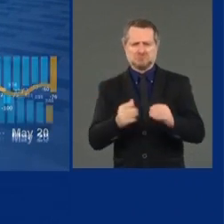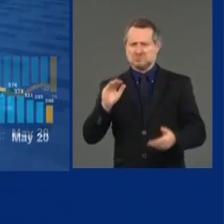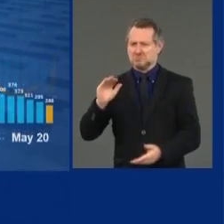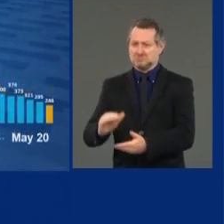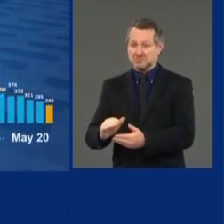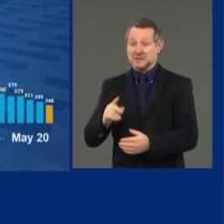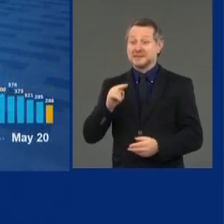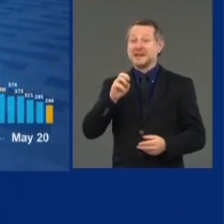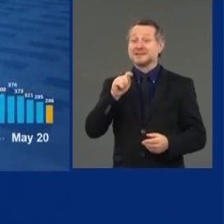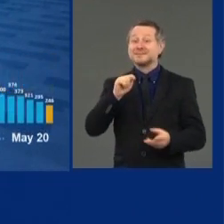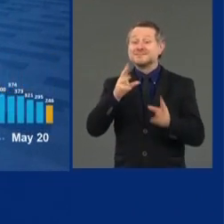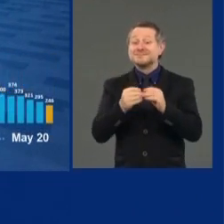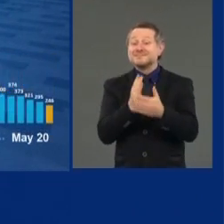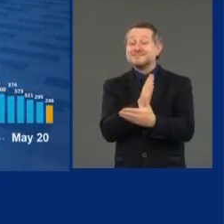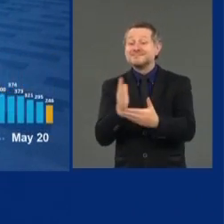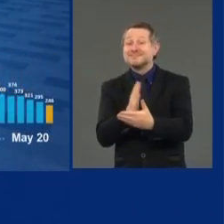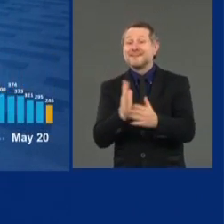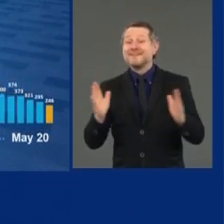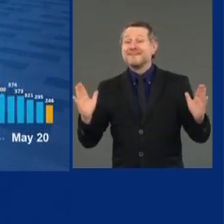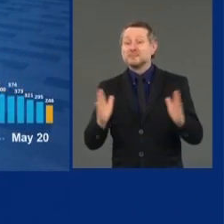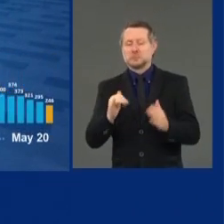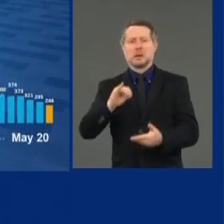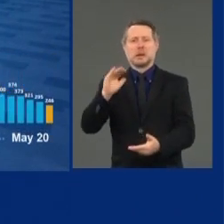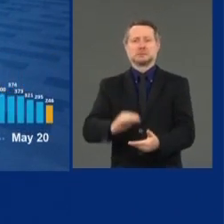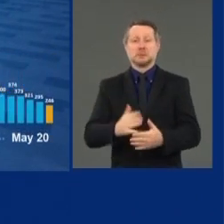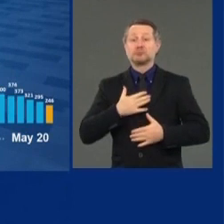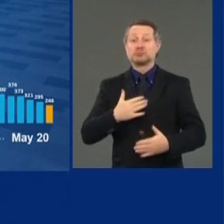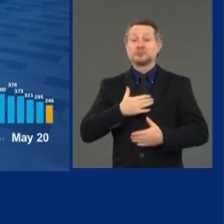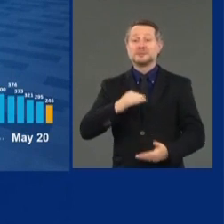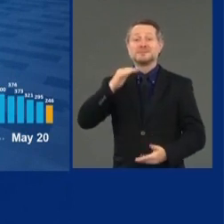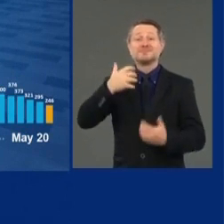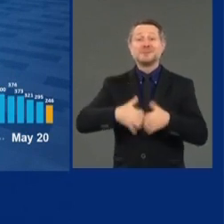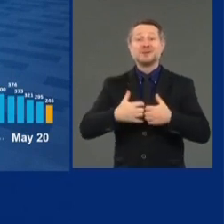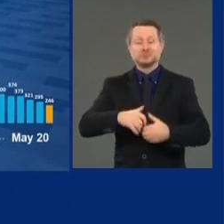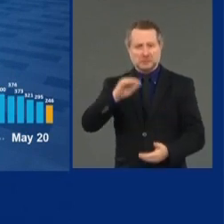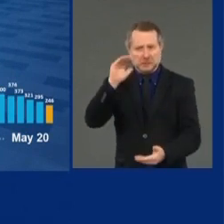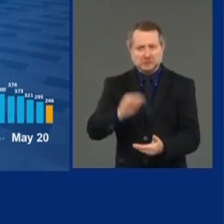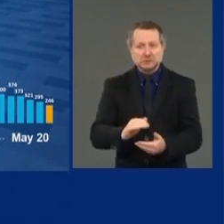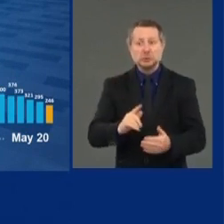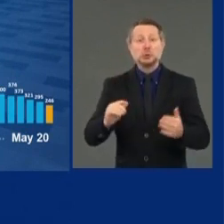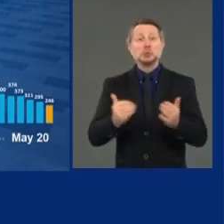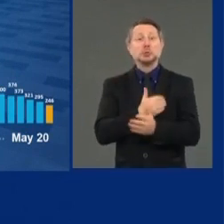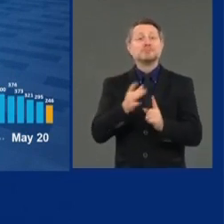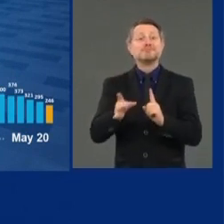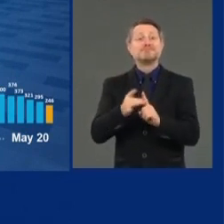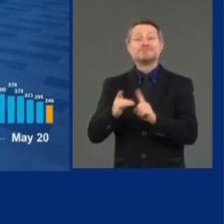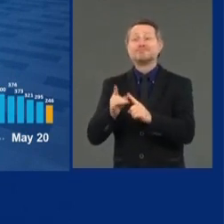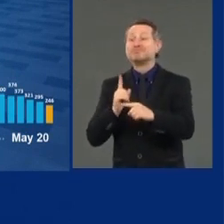THE NEXT CHANGE IS DOWN, THAT'S GOOD NEWS. INTUBATIONS ARE DOWN, THAT'S